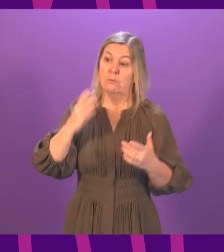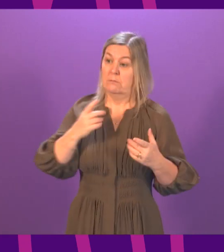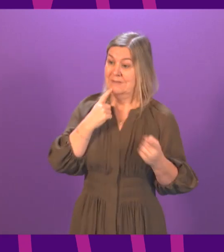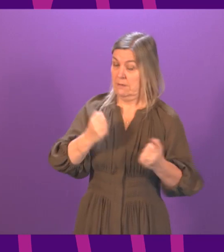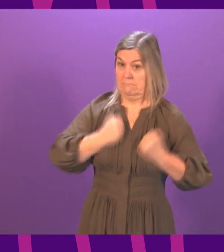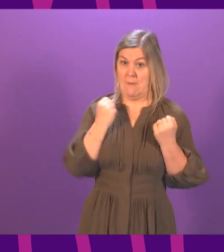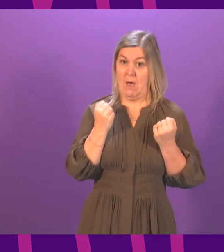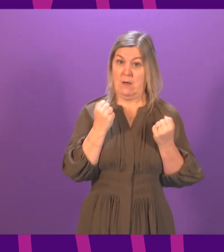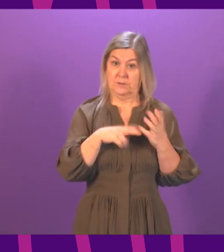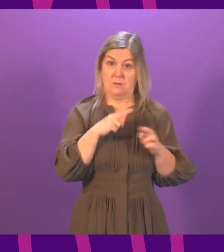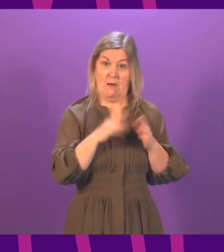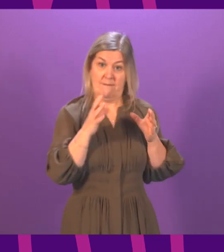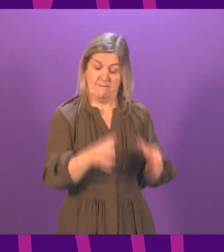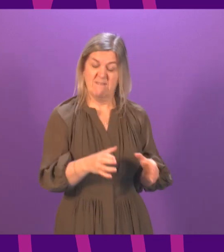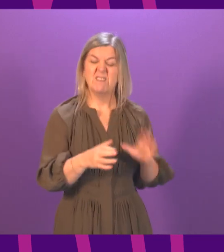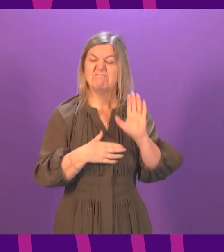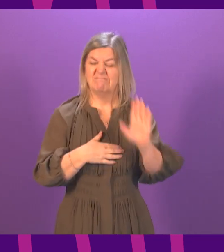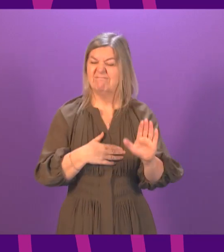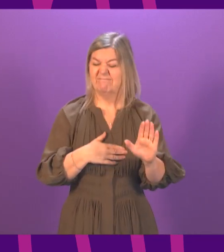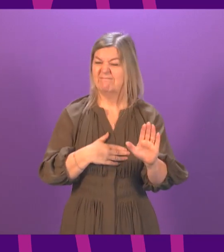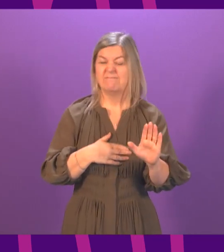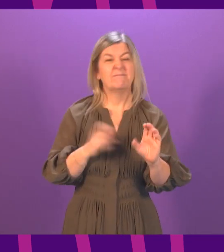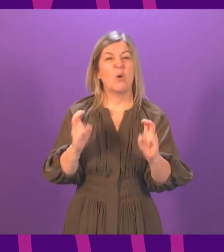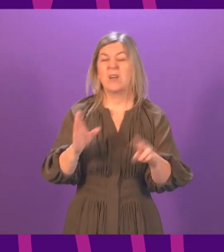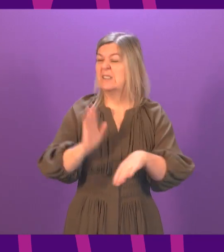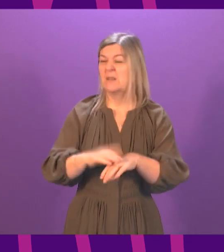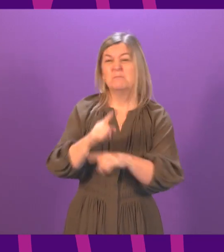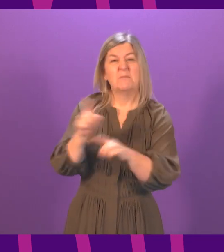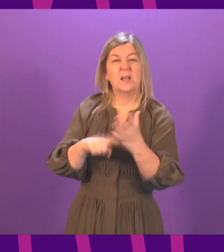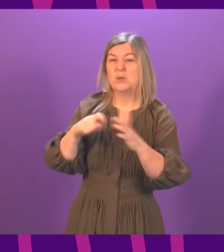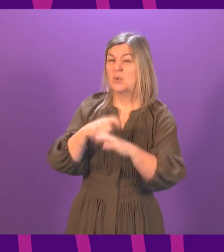regardless of what the UK Government says, just go back to publishing the supply figures